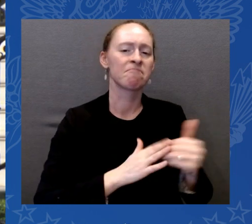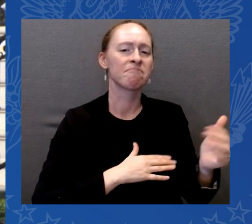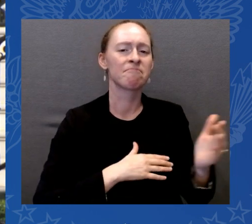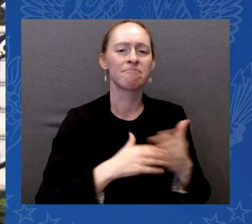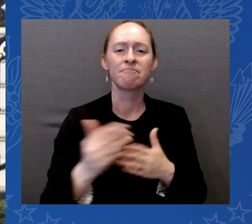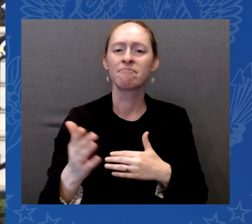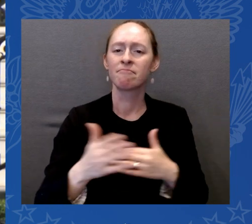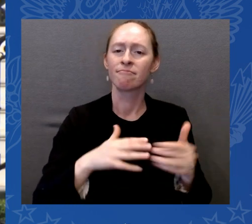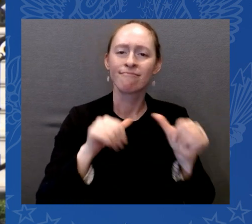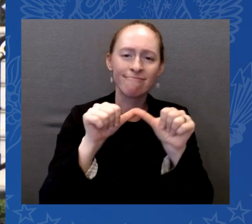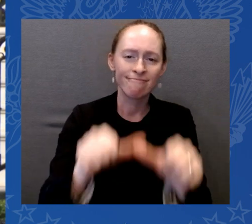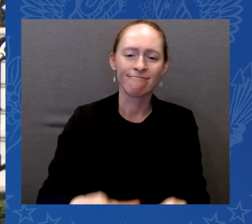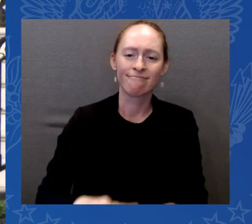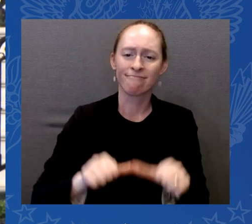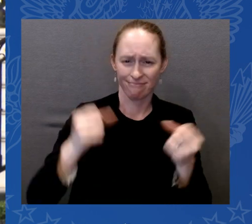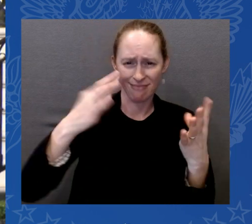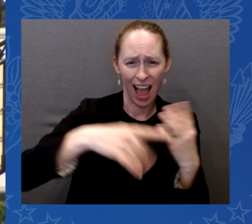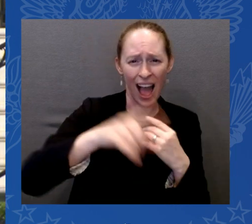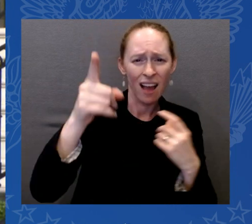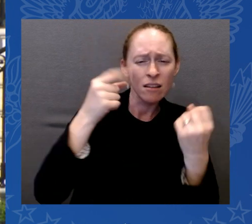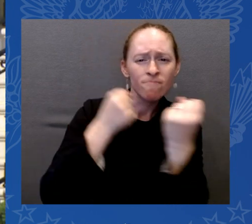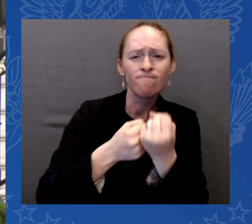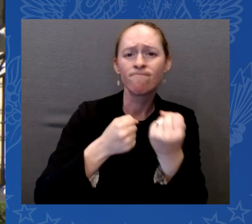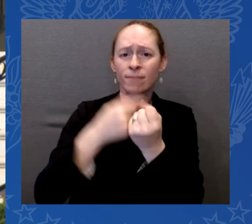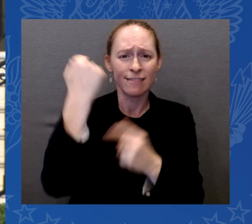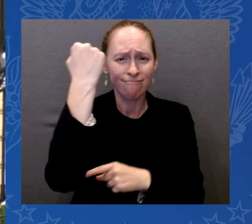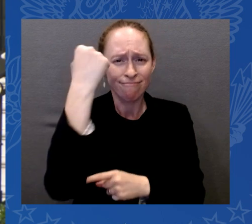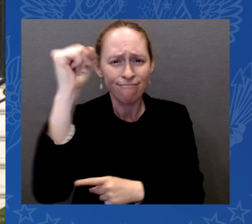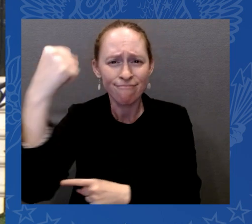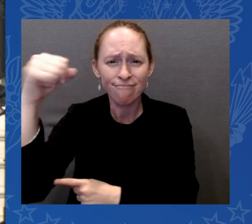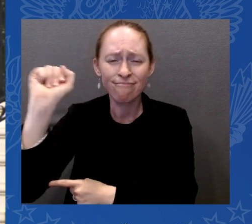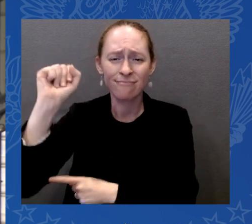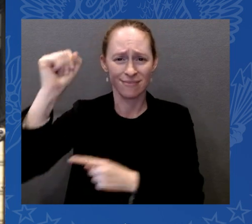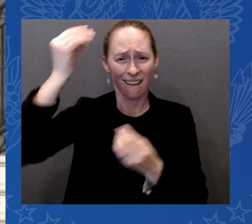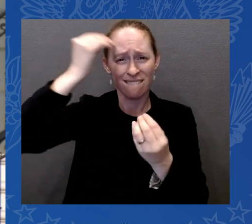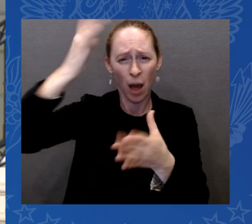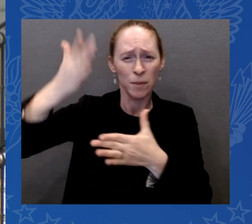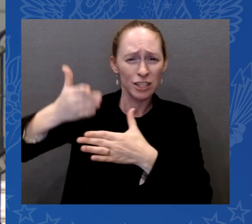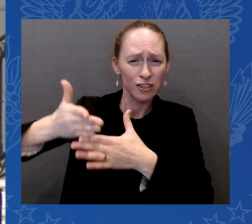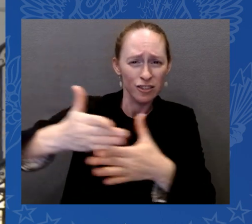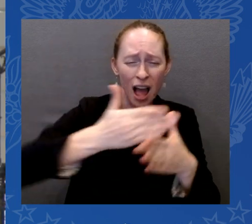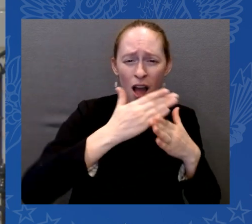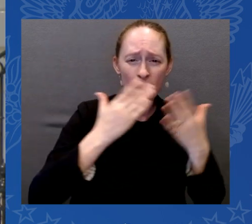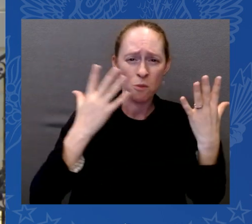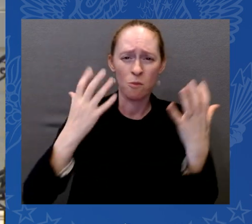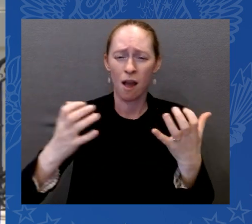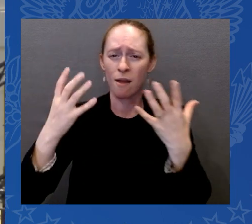I see leaders who made the government of America begin to work again -- work for the people, not special interests.